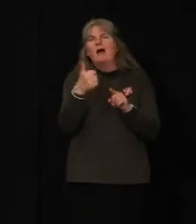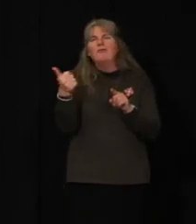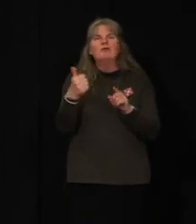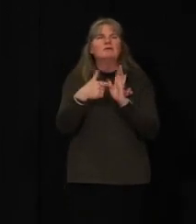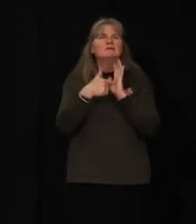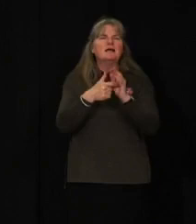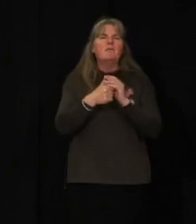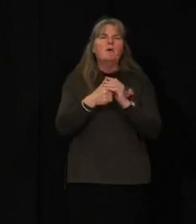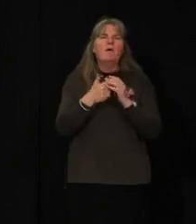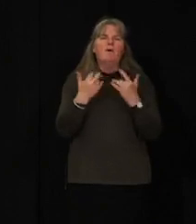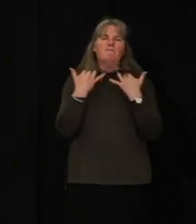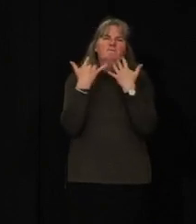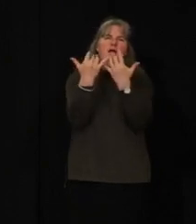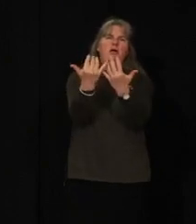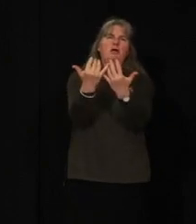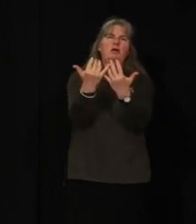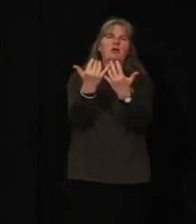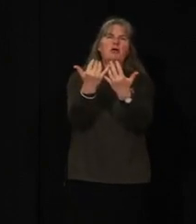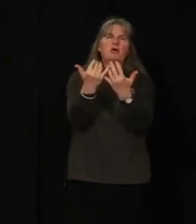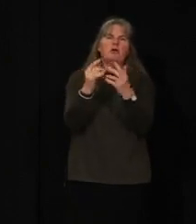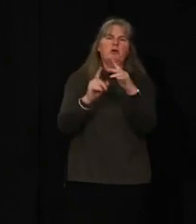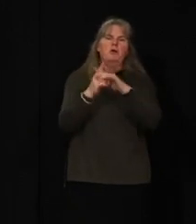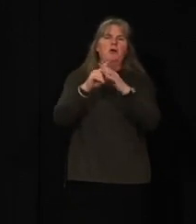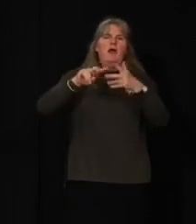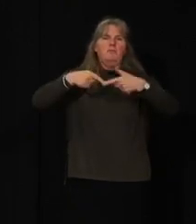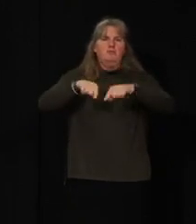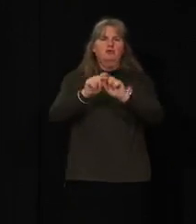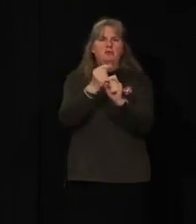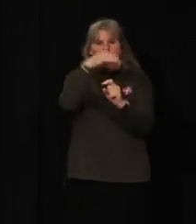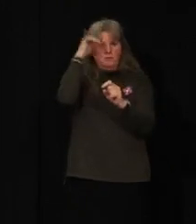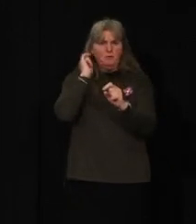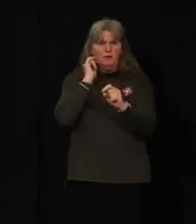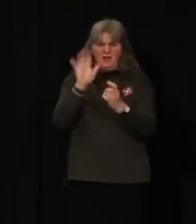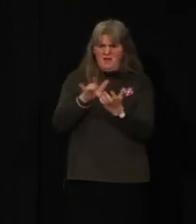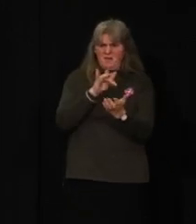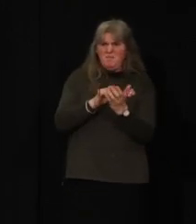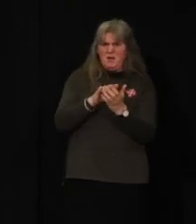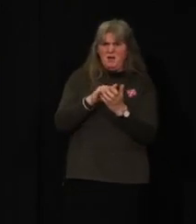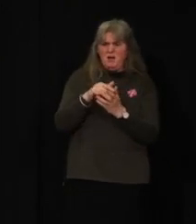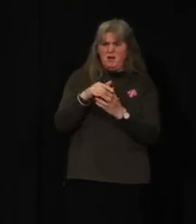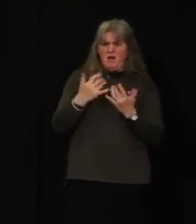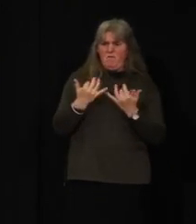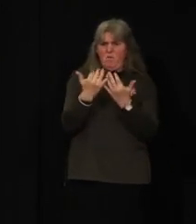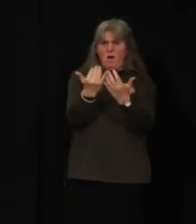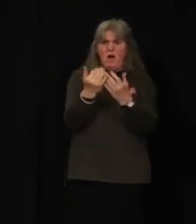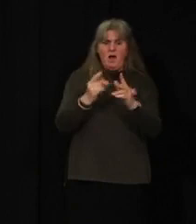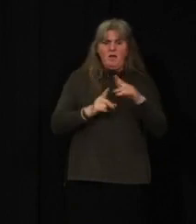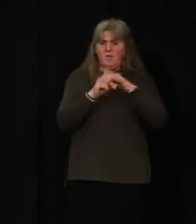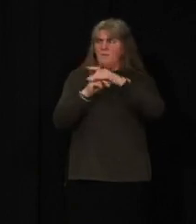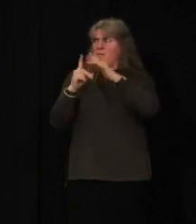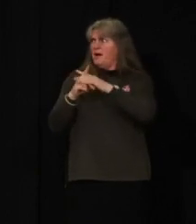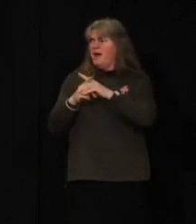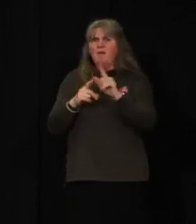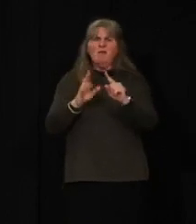management, for example, he would not half way through the wildfire season stop and do the accounting and -- in the